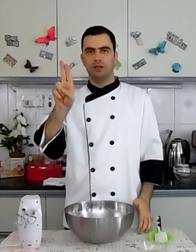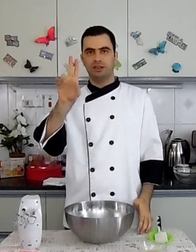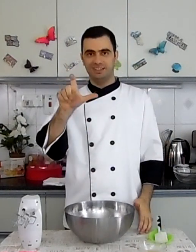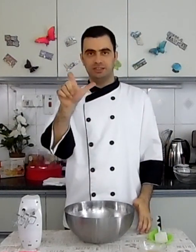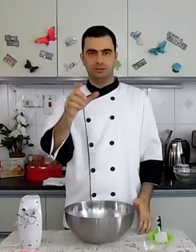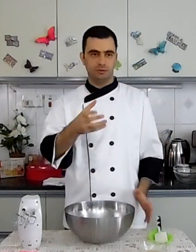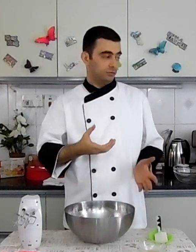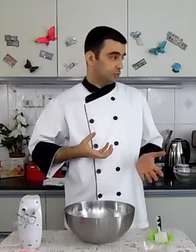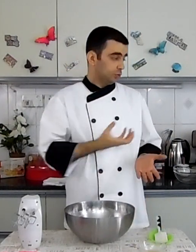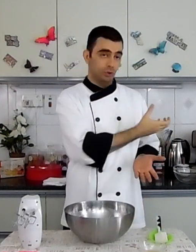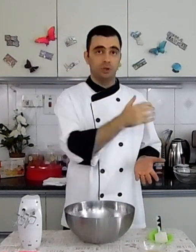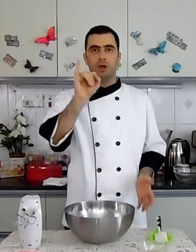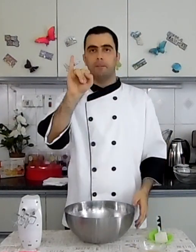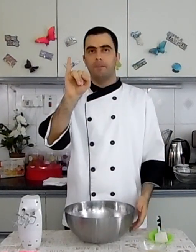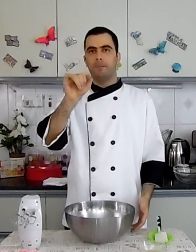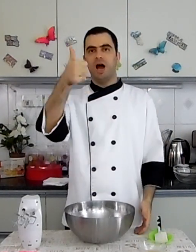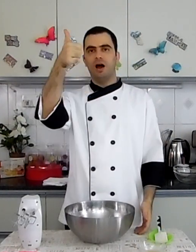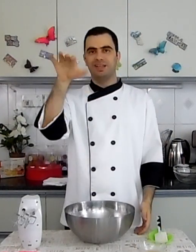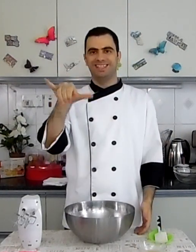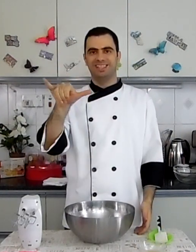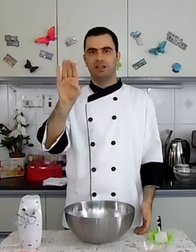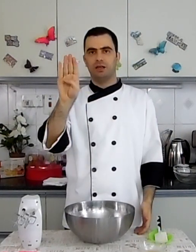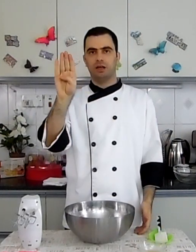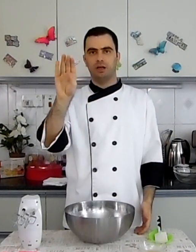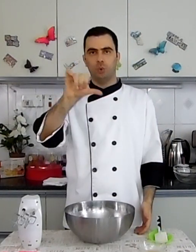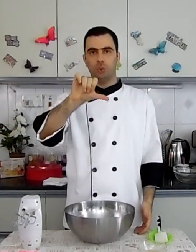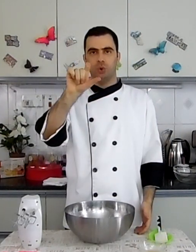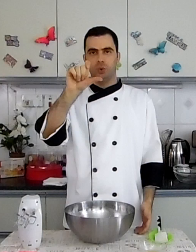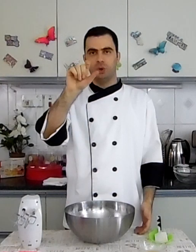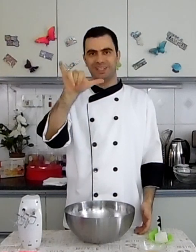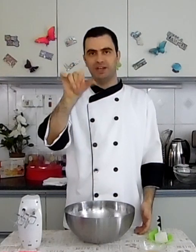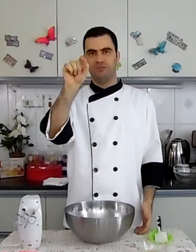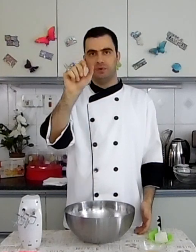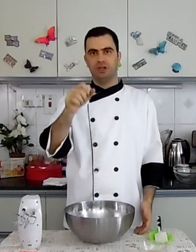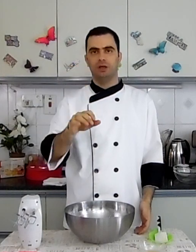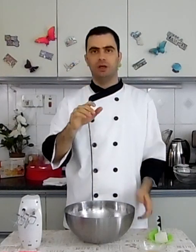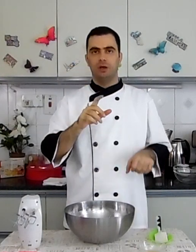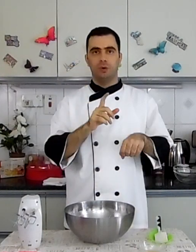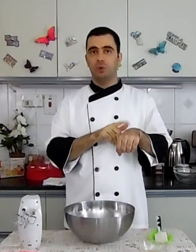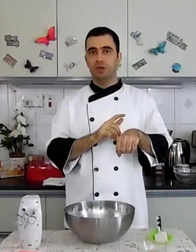We heat the gelatin mix in microwave fr 10 seconds نسخن خليط الجيلاتين لمدة 10 ثواني في الميكروويف